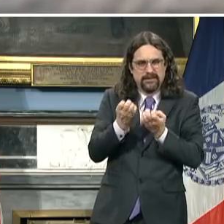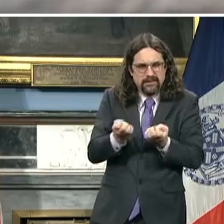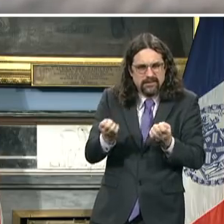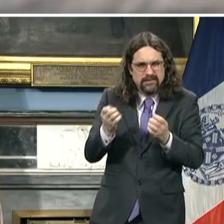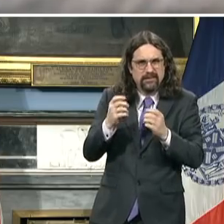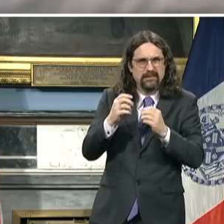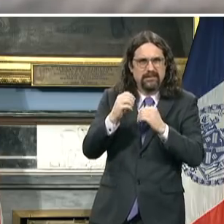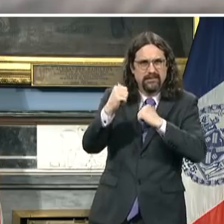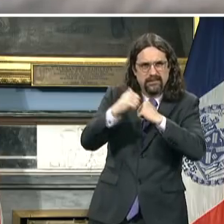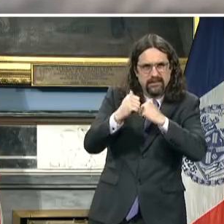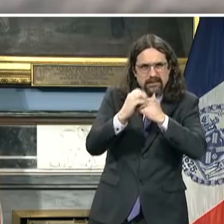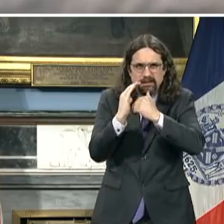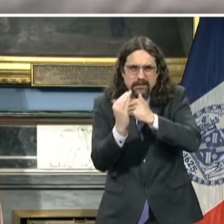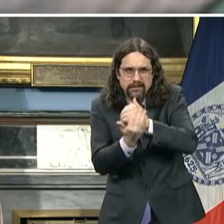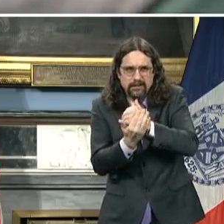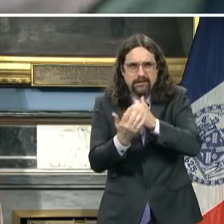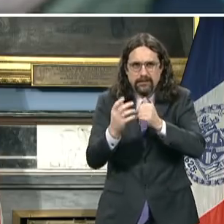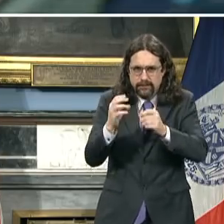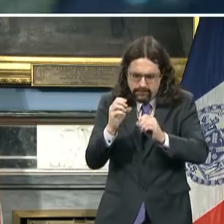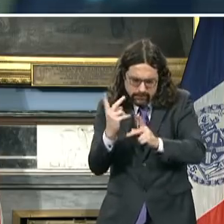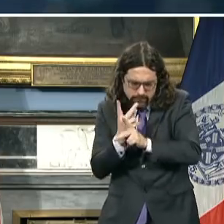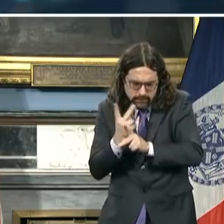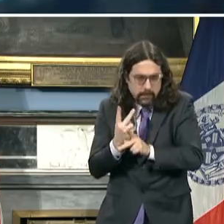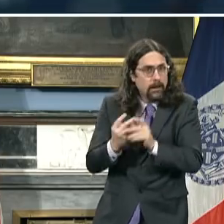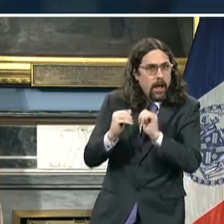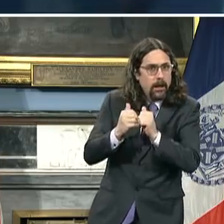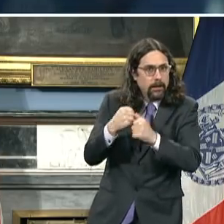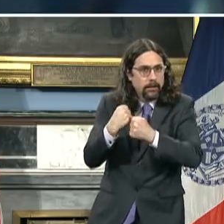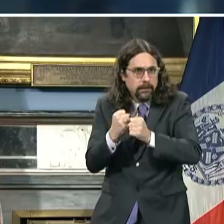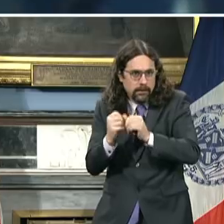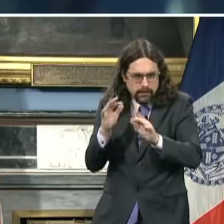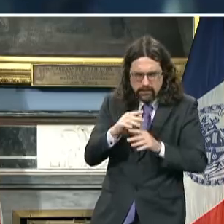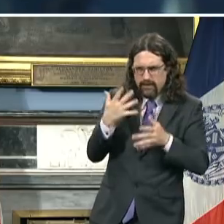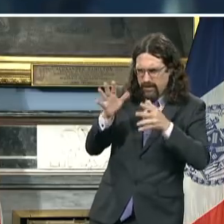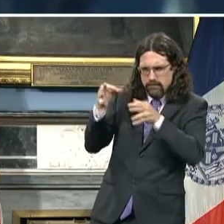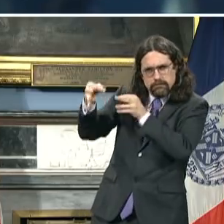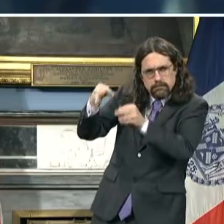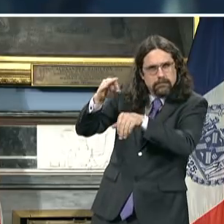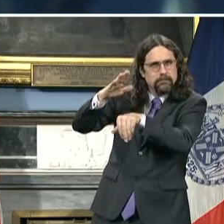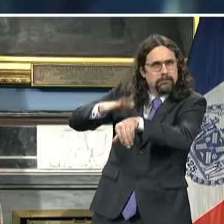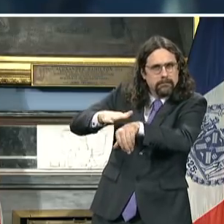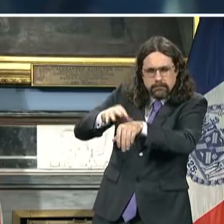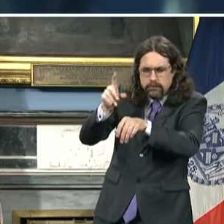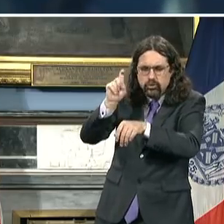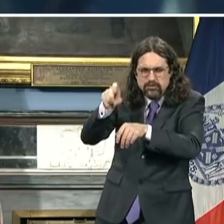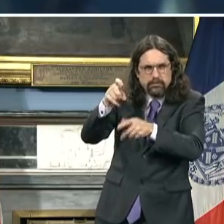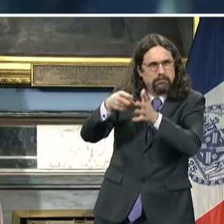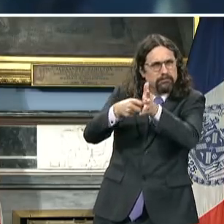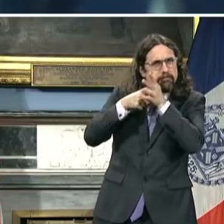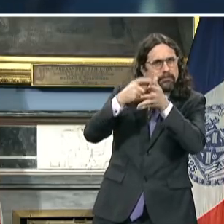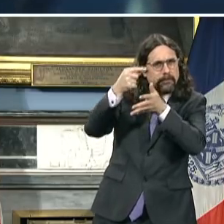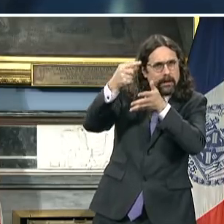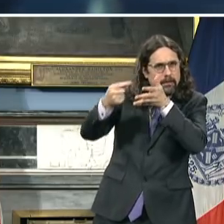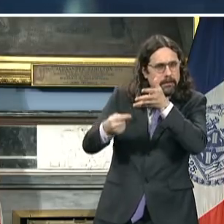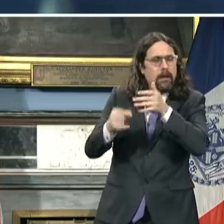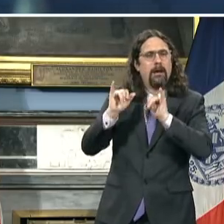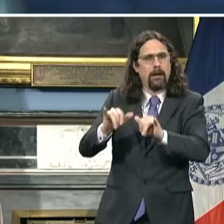I WAS JUST HEARING HO MWU CH IT TOOK TO PIMROVISE THIS AND CREATE THIS. IT'S VERY, VERY MOVING AND IT